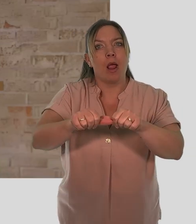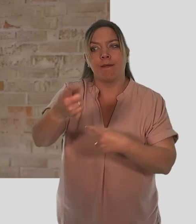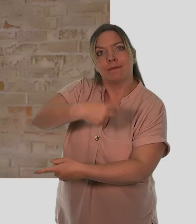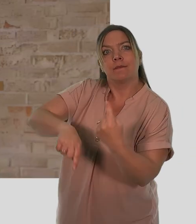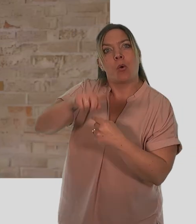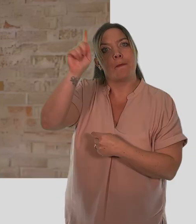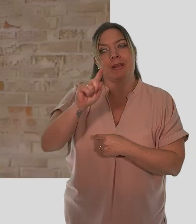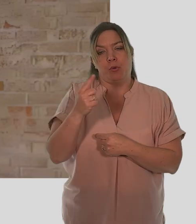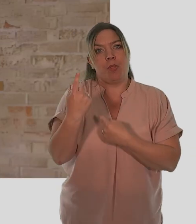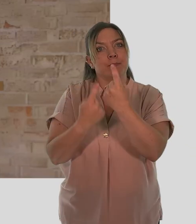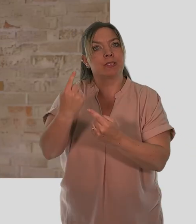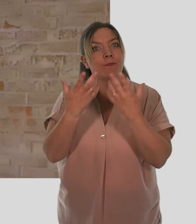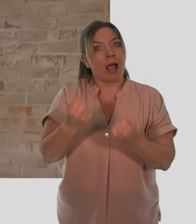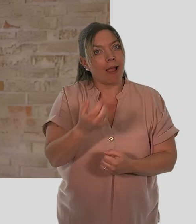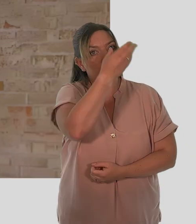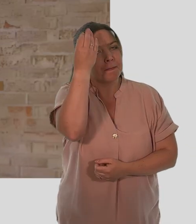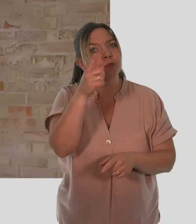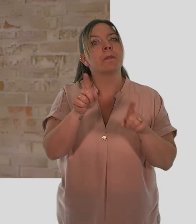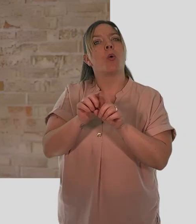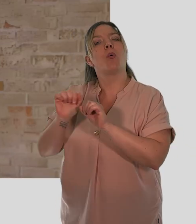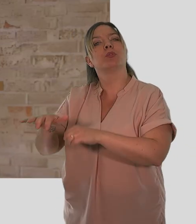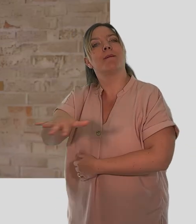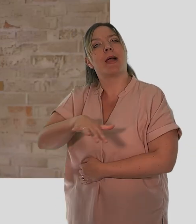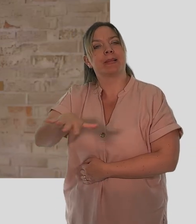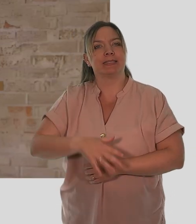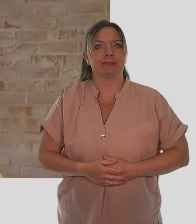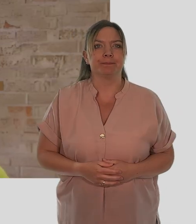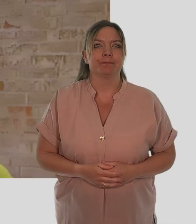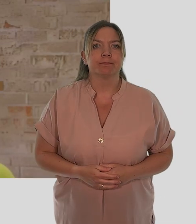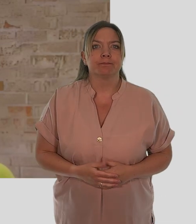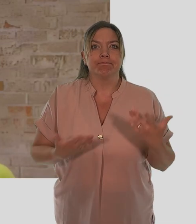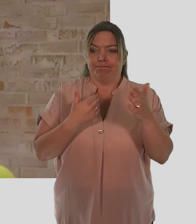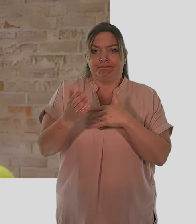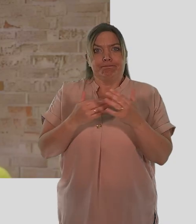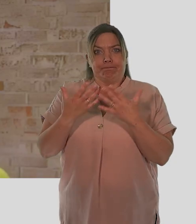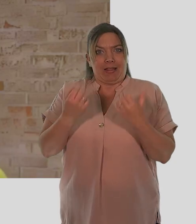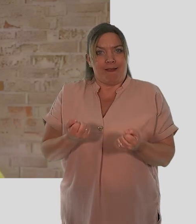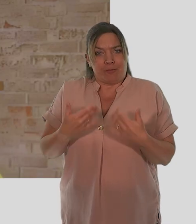a post-diagnosis care in formal services is highly variable.